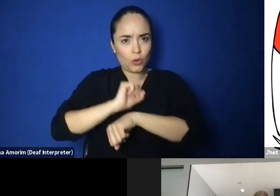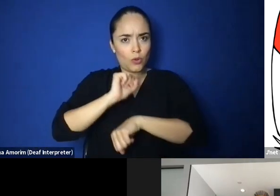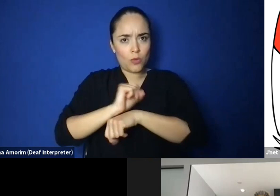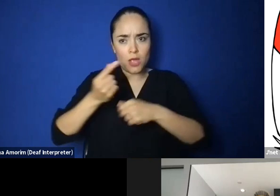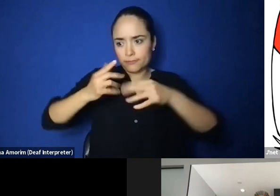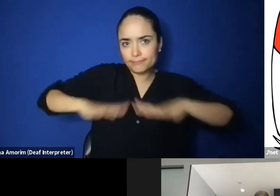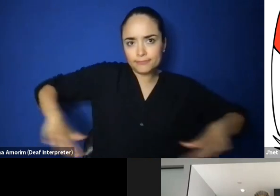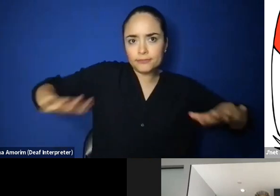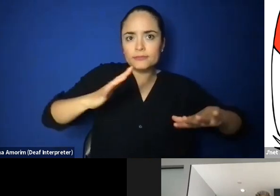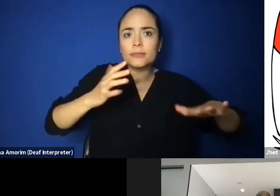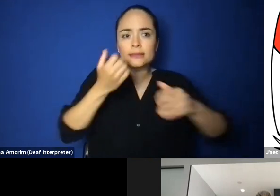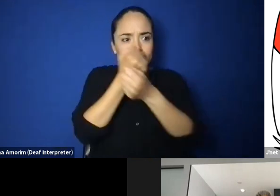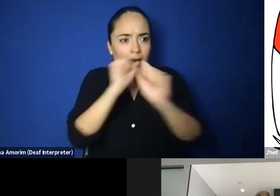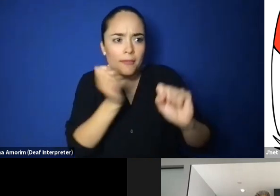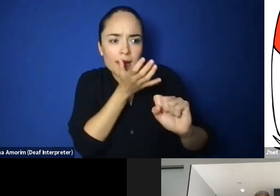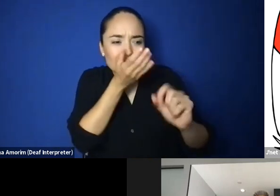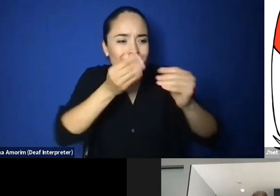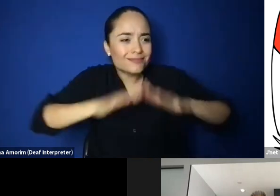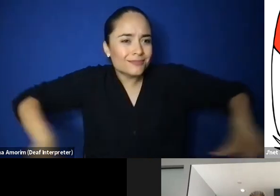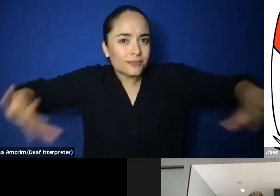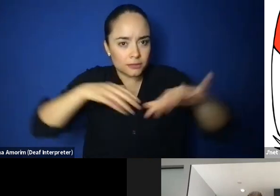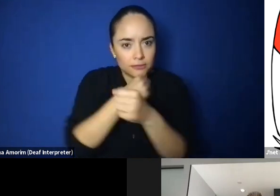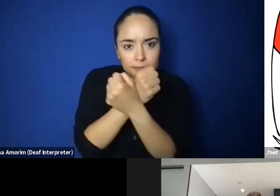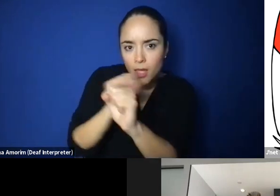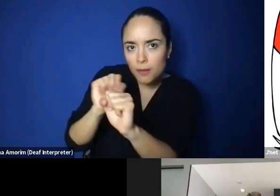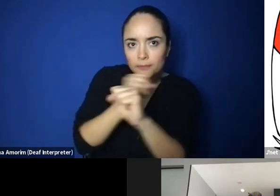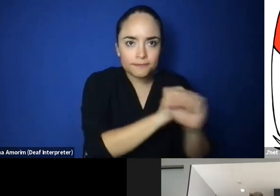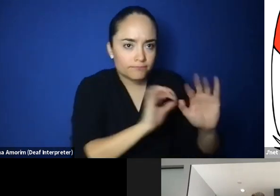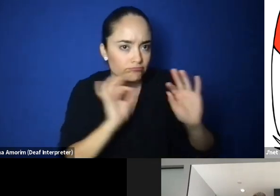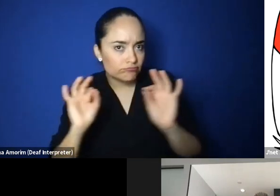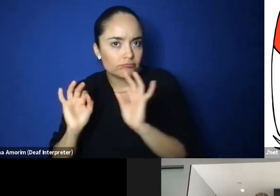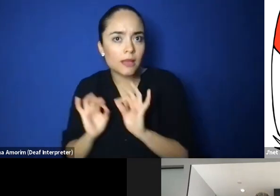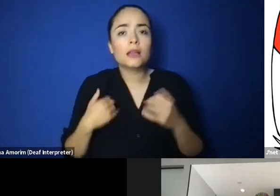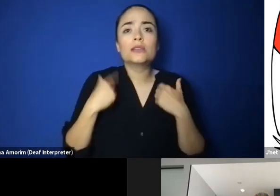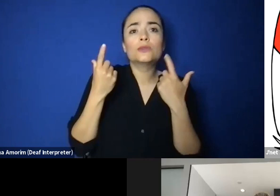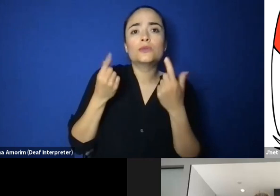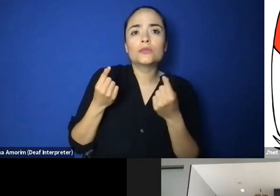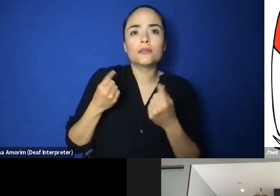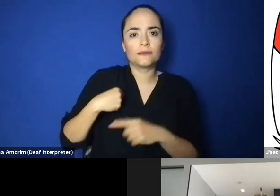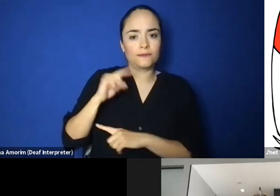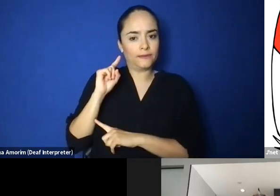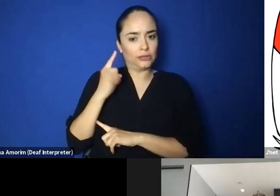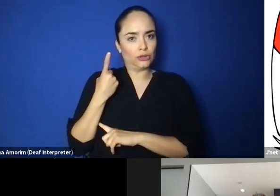out and dance at a powwow, our invitation is to prepare that space in a good way,